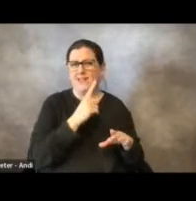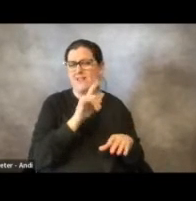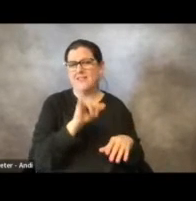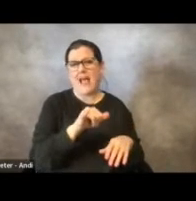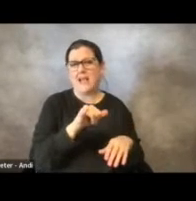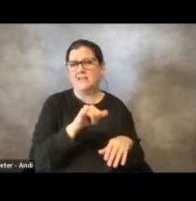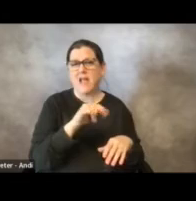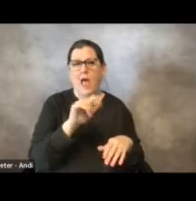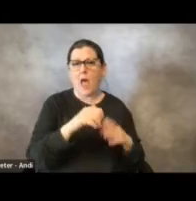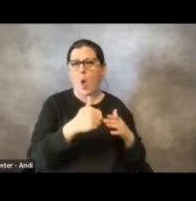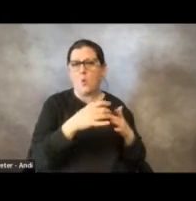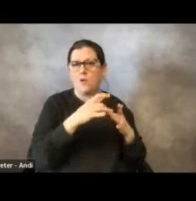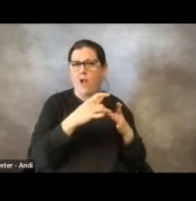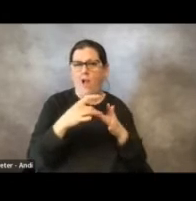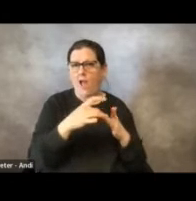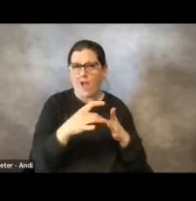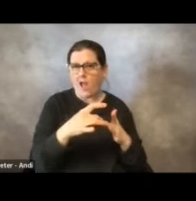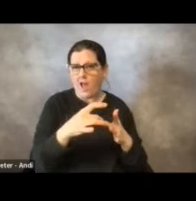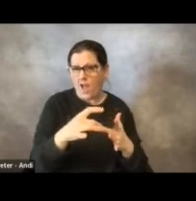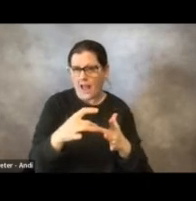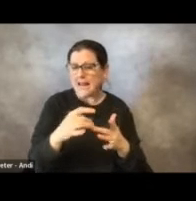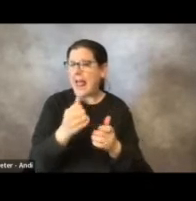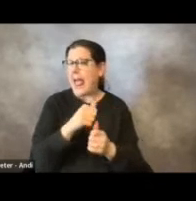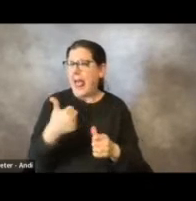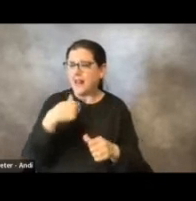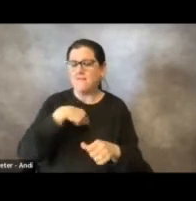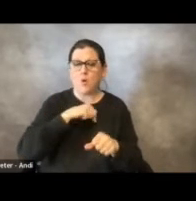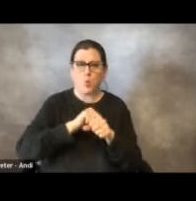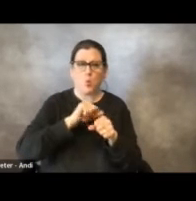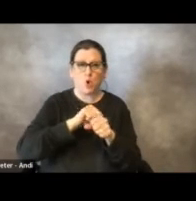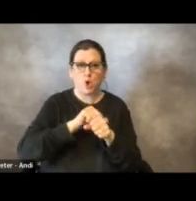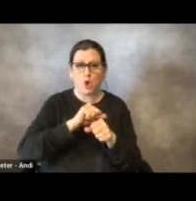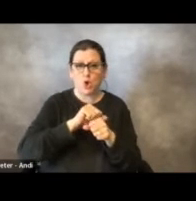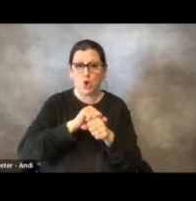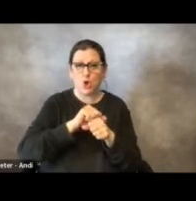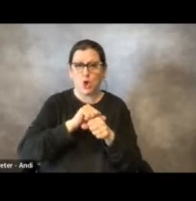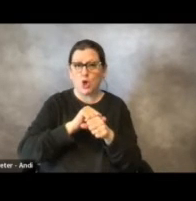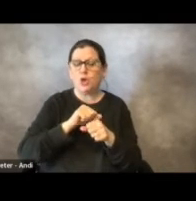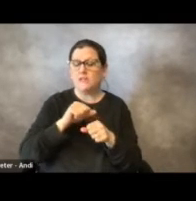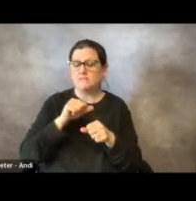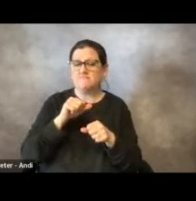do business, we want to make sure that whatever we are doing, in the work of the LINK Center, we've got an eye toward making